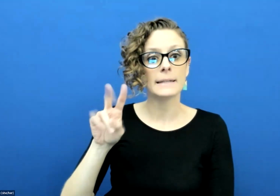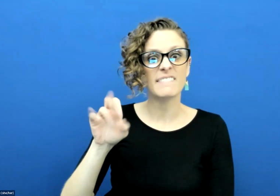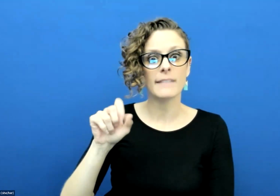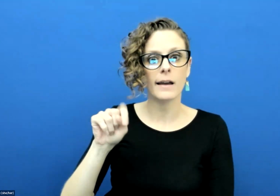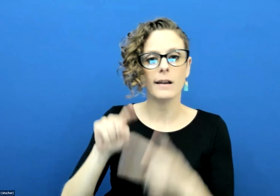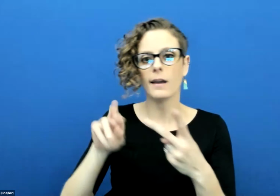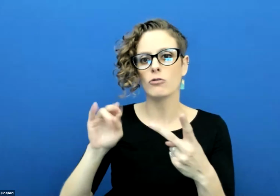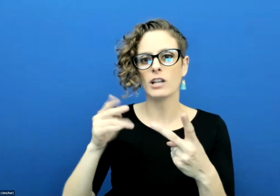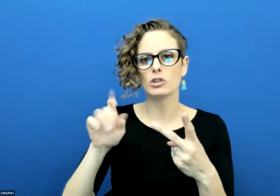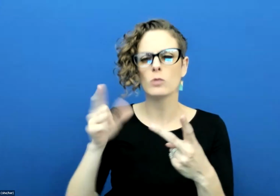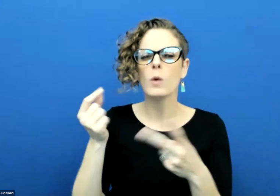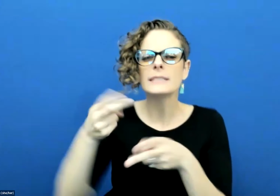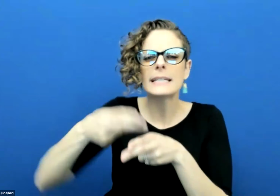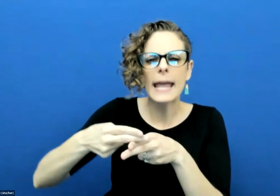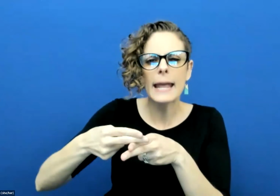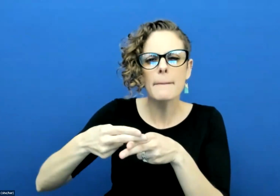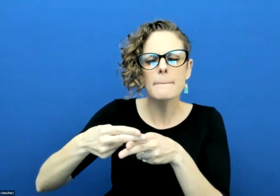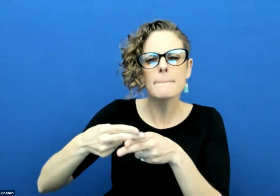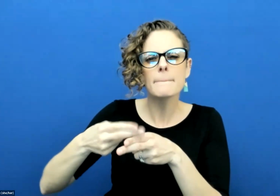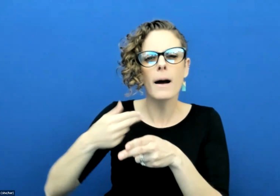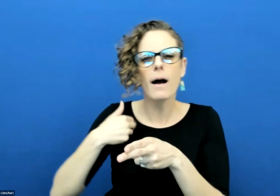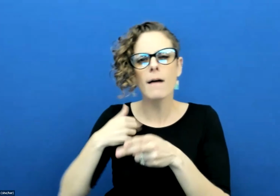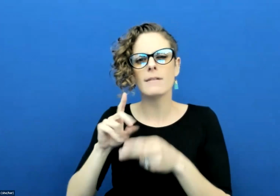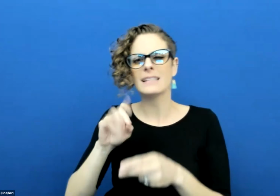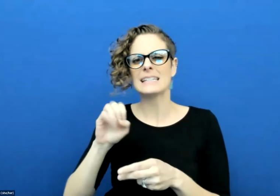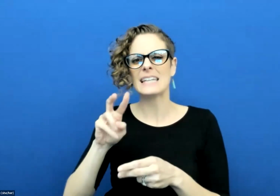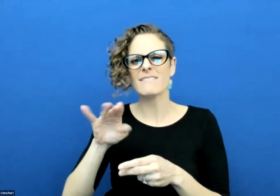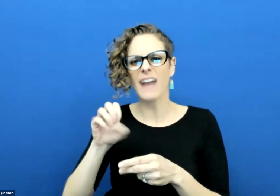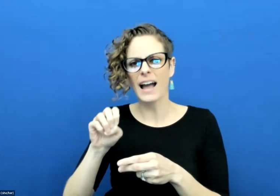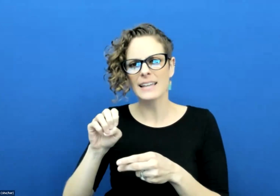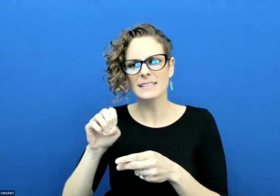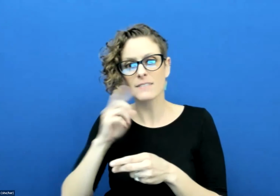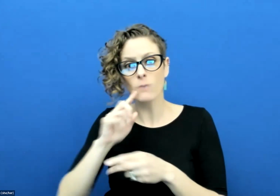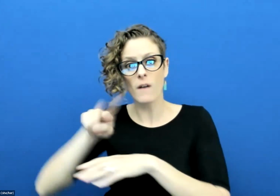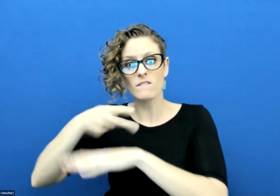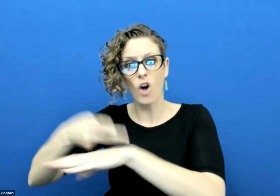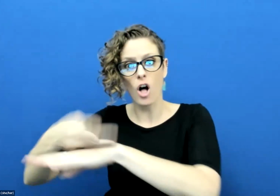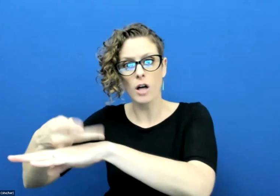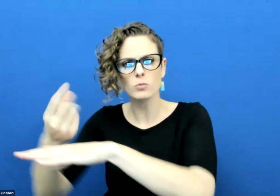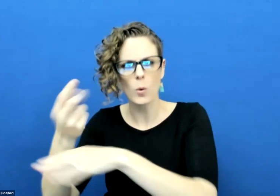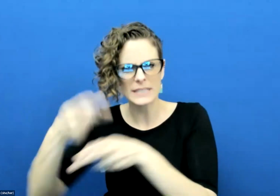the device for Falls that came out recently and what was the name of the multi-sensor again that